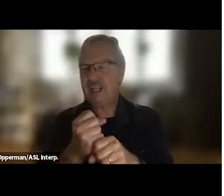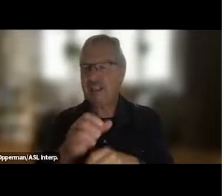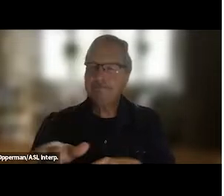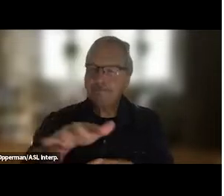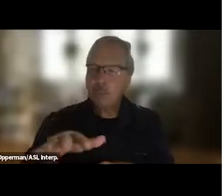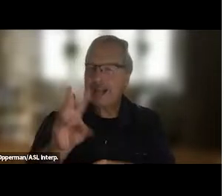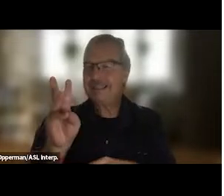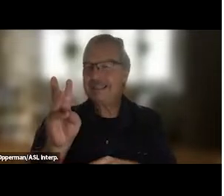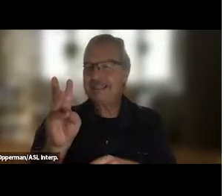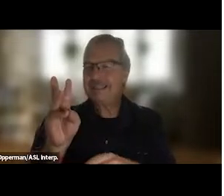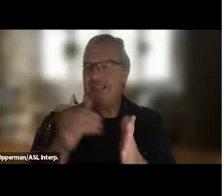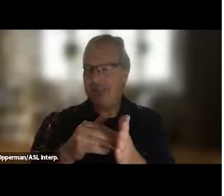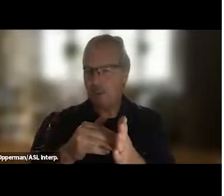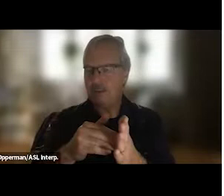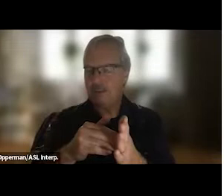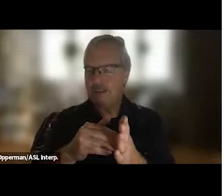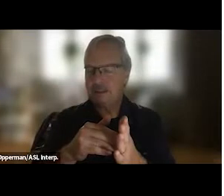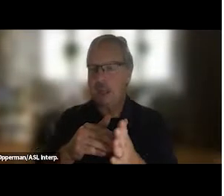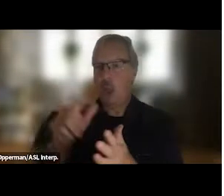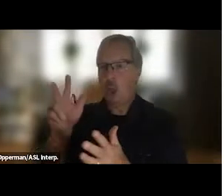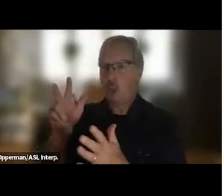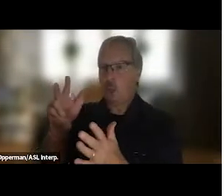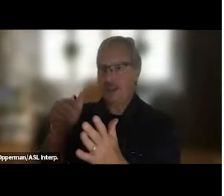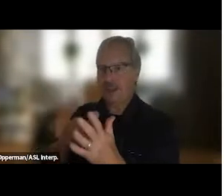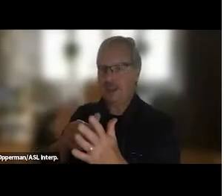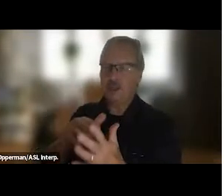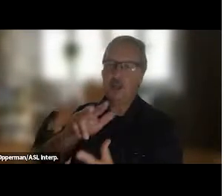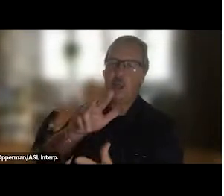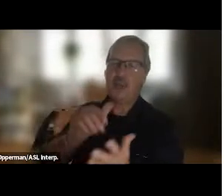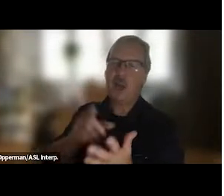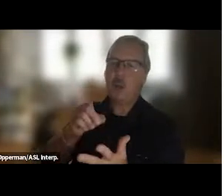and about 3000, 3100 were released on